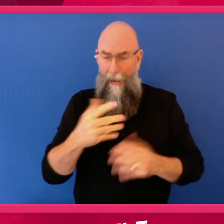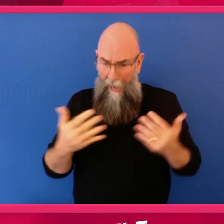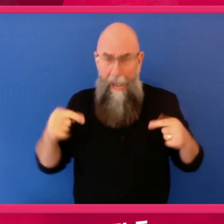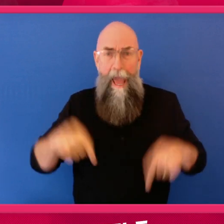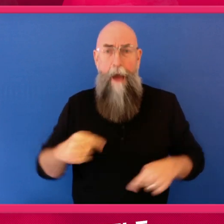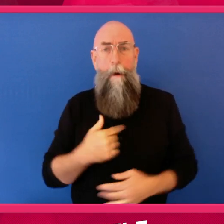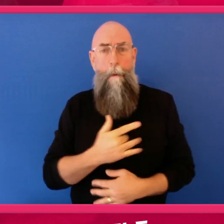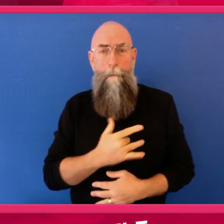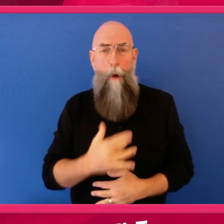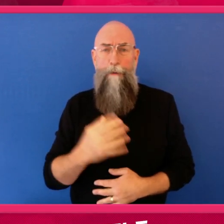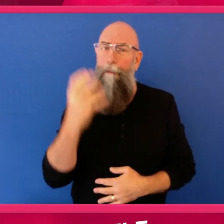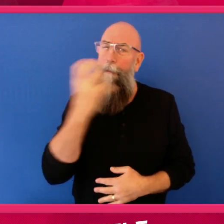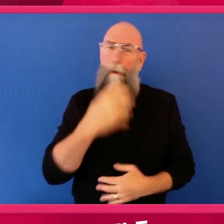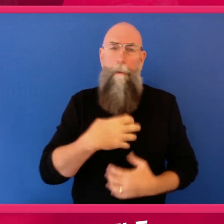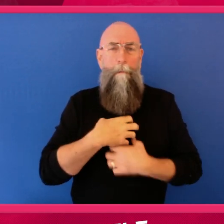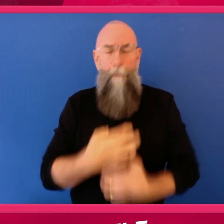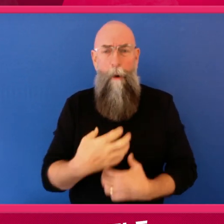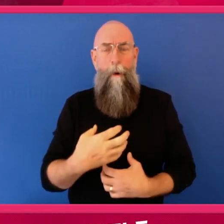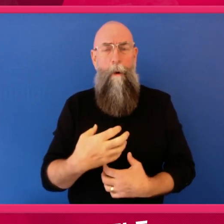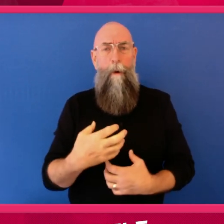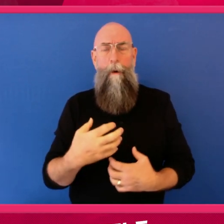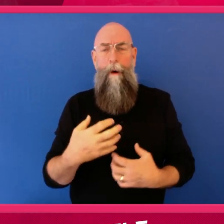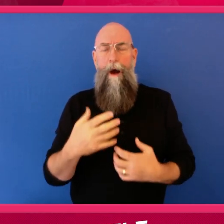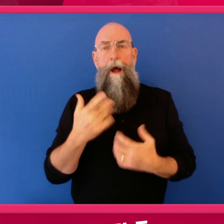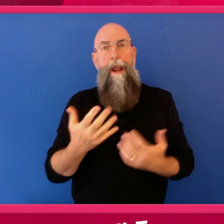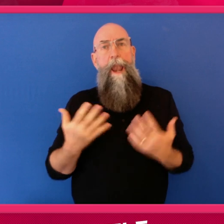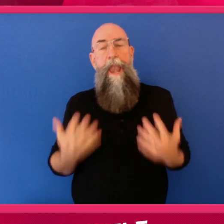everything in that spot when you're in the games. So you're kind of just in games mode.